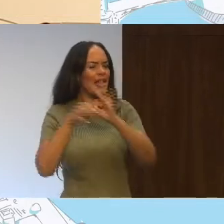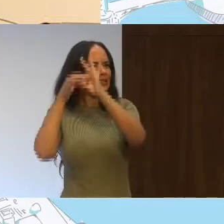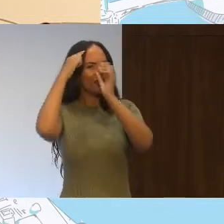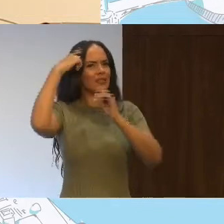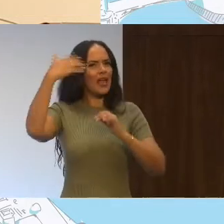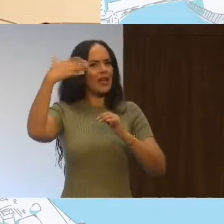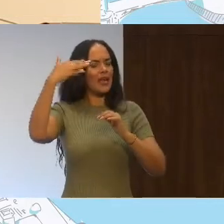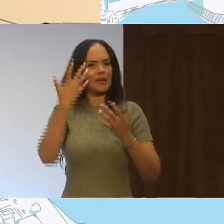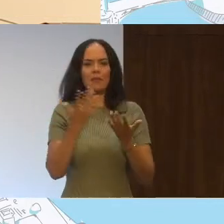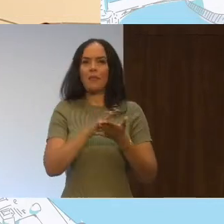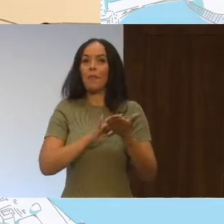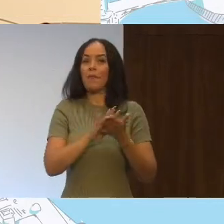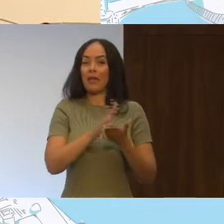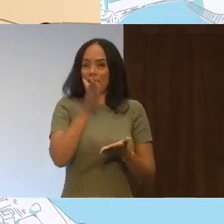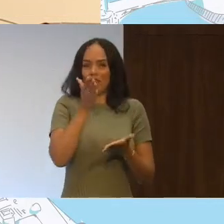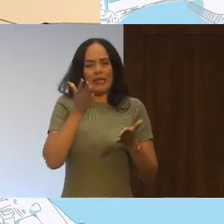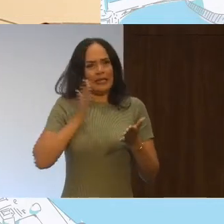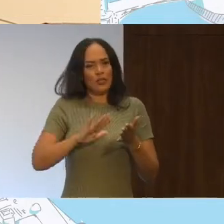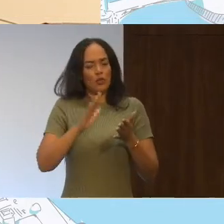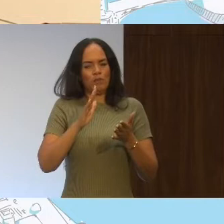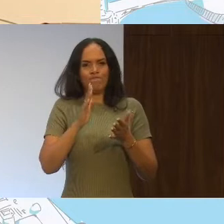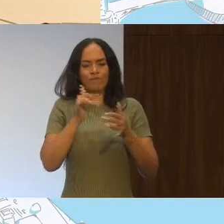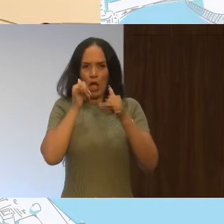then that should be checked by an ophthalmologist because it might be